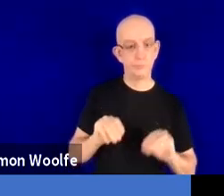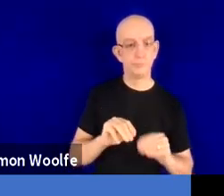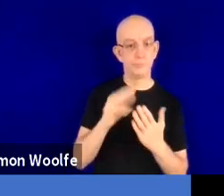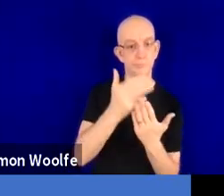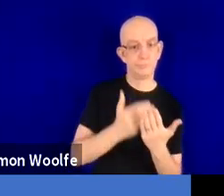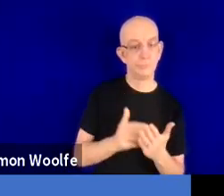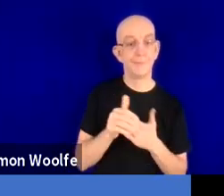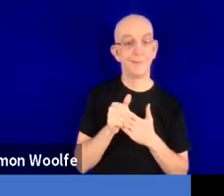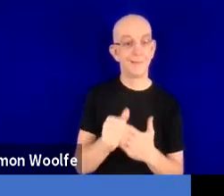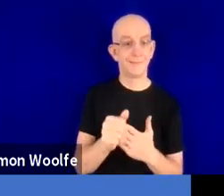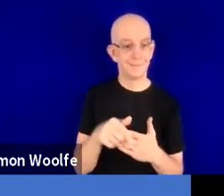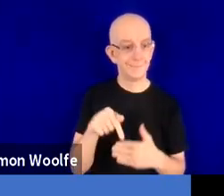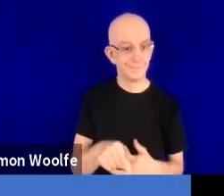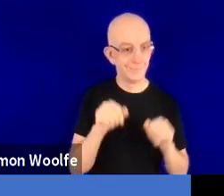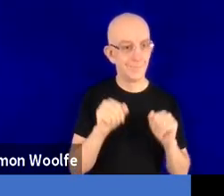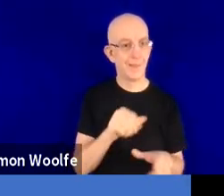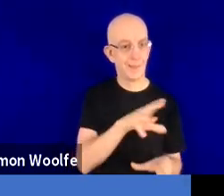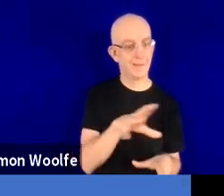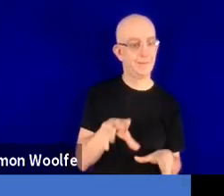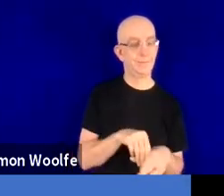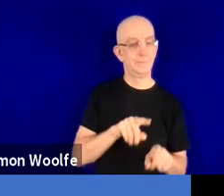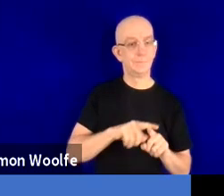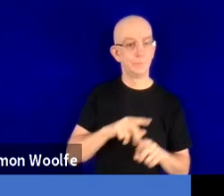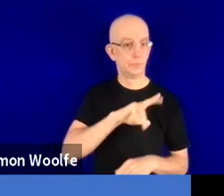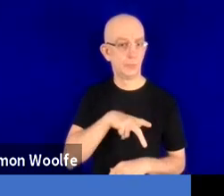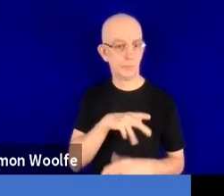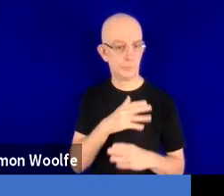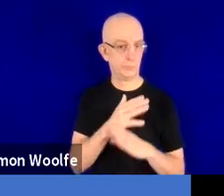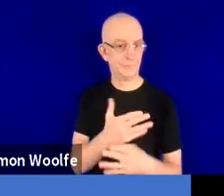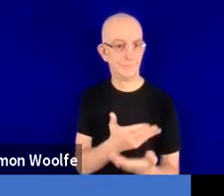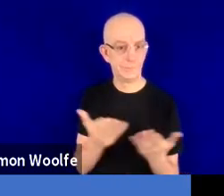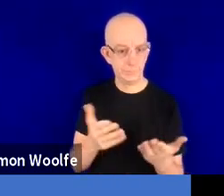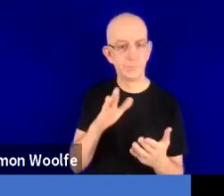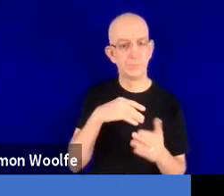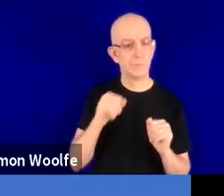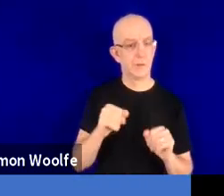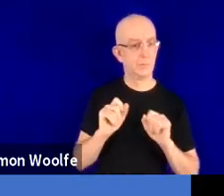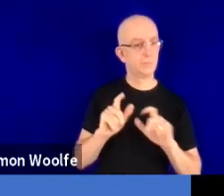and months, different background papers and guidance documents that are getting produced